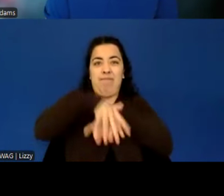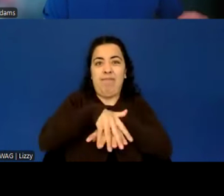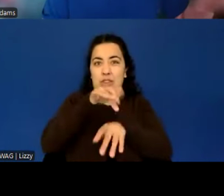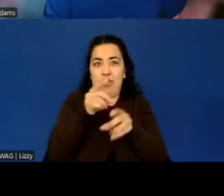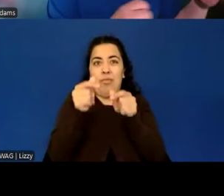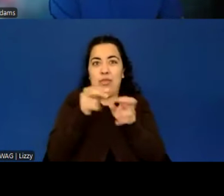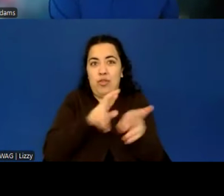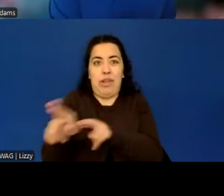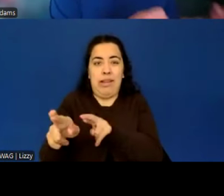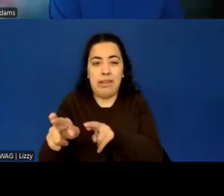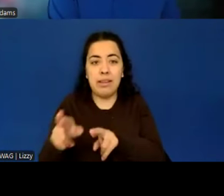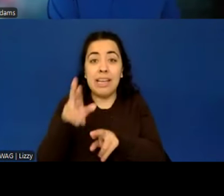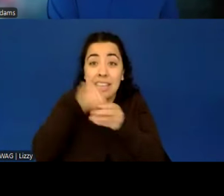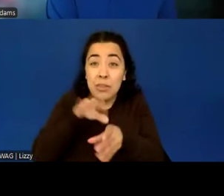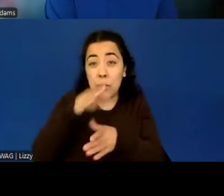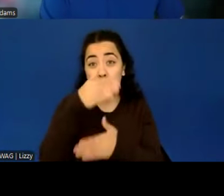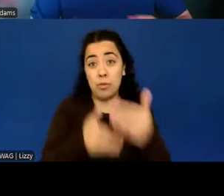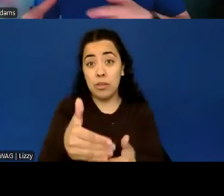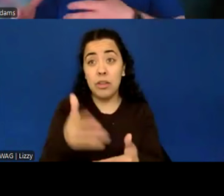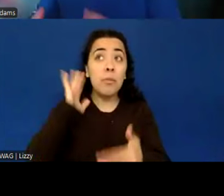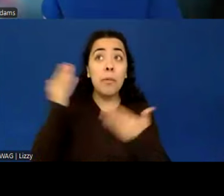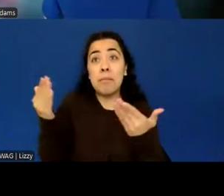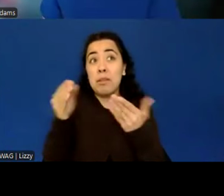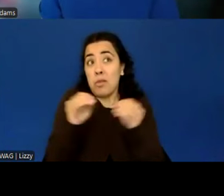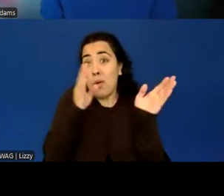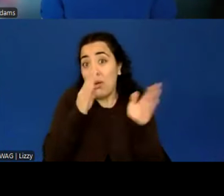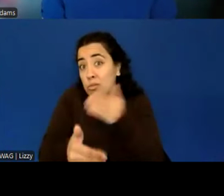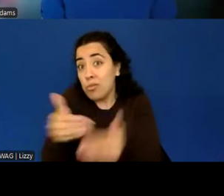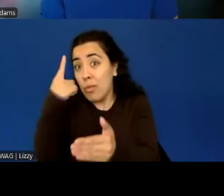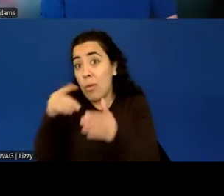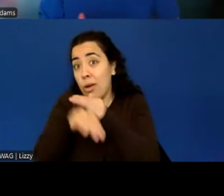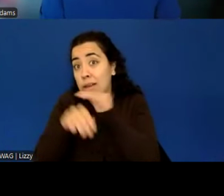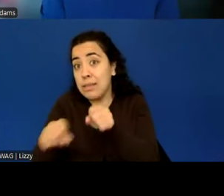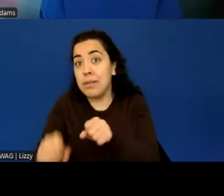have anything explicitly stated about those. They become explicitly stated so everyone can be held